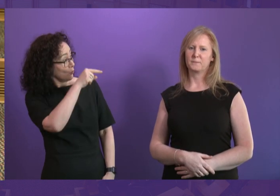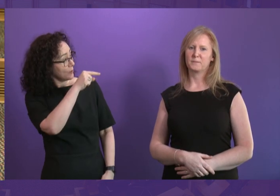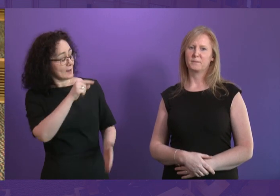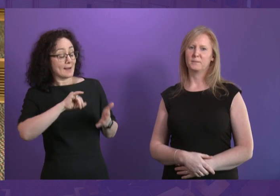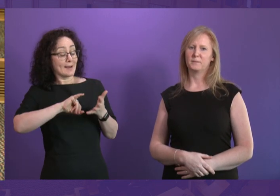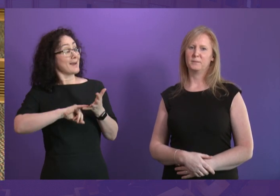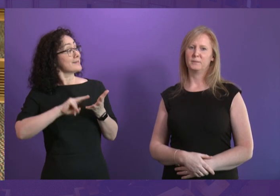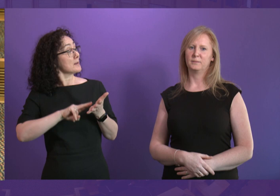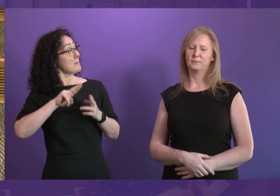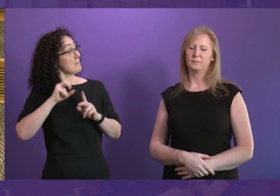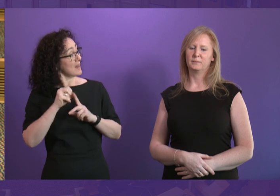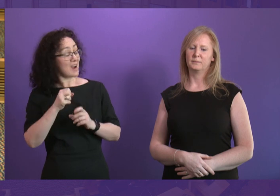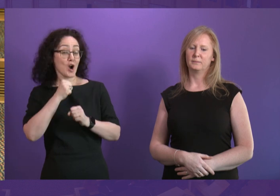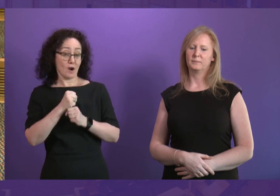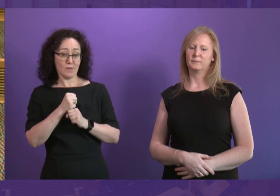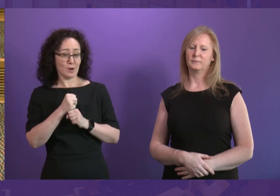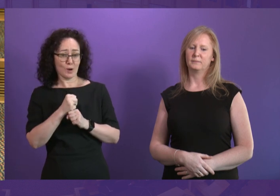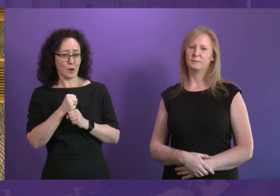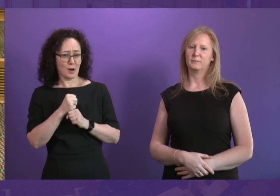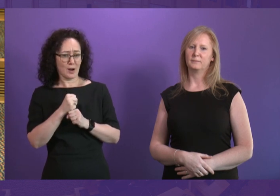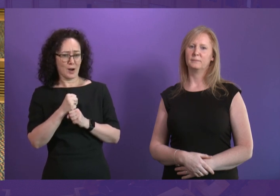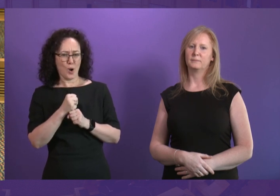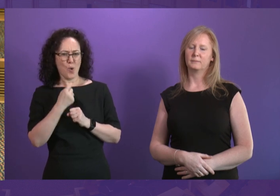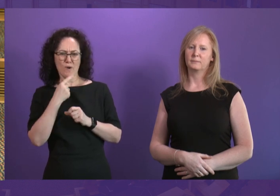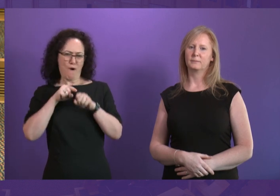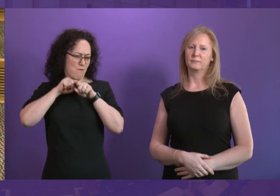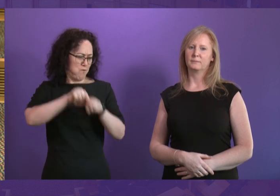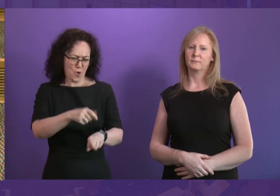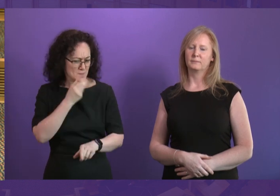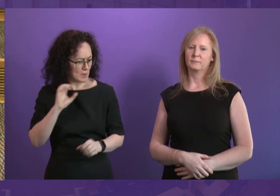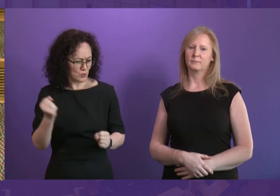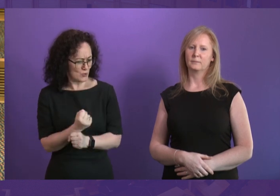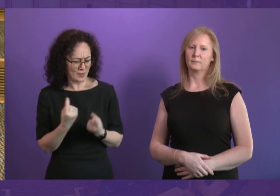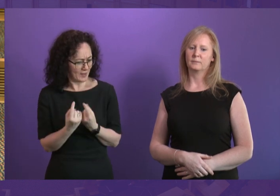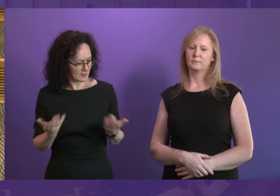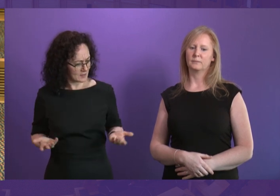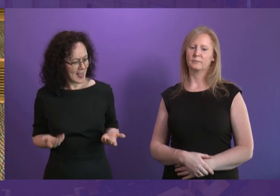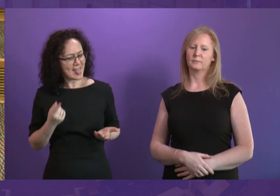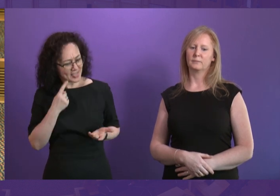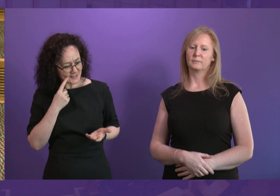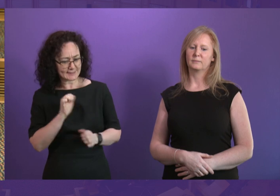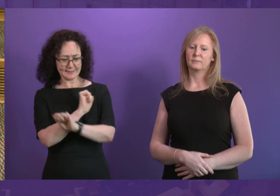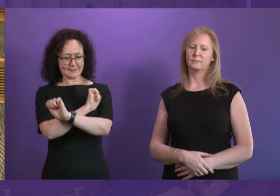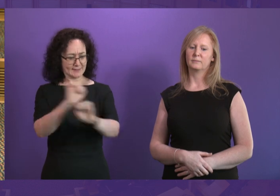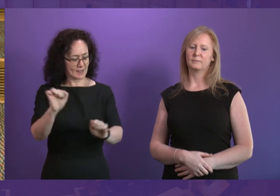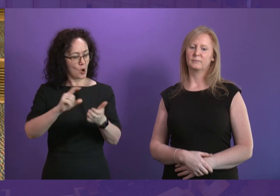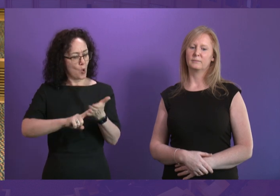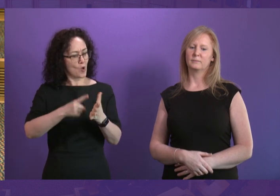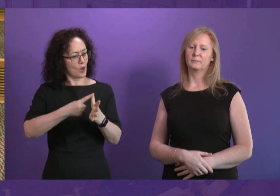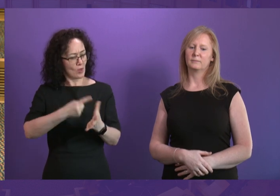would not impose anything on anybody. This is a discretionary power that councils in